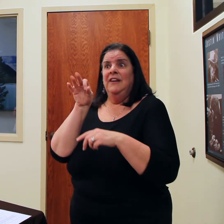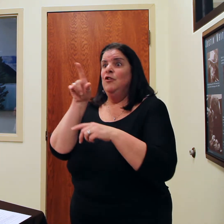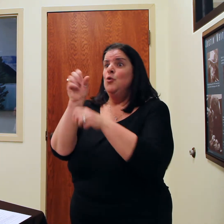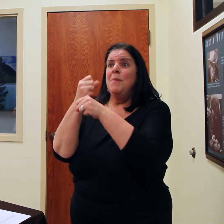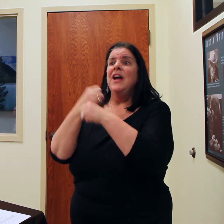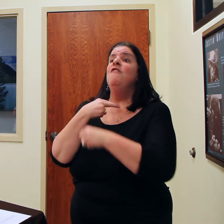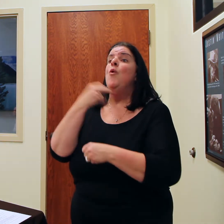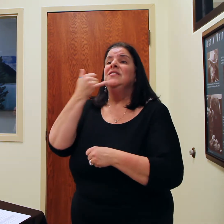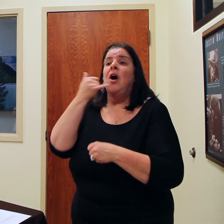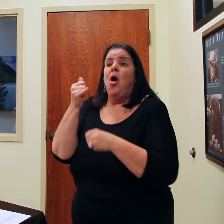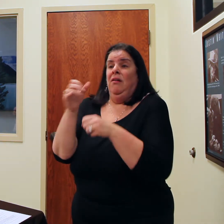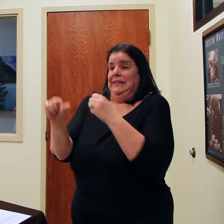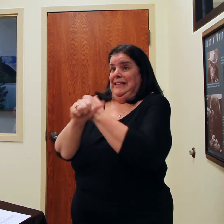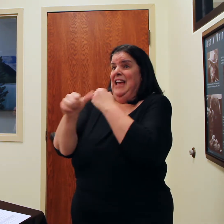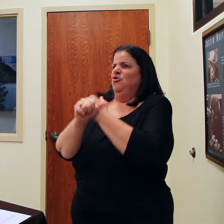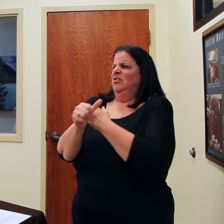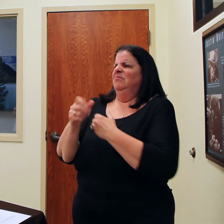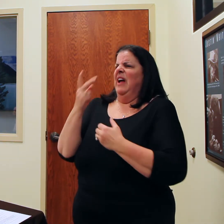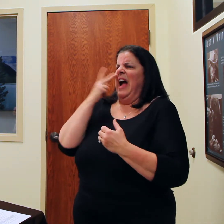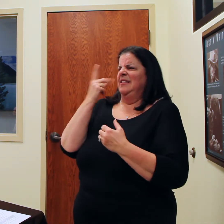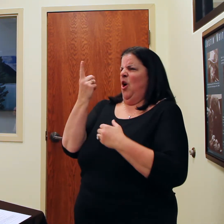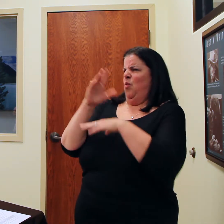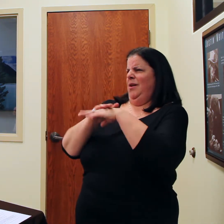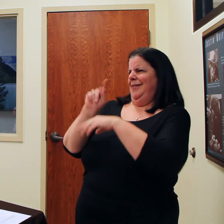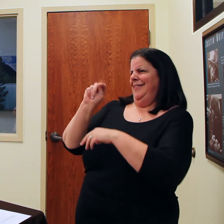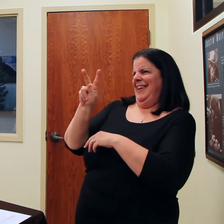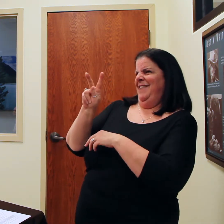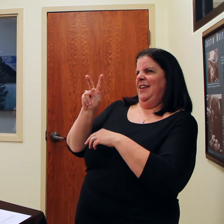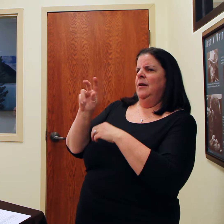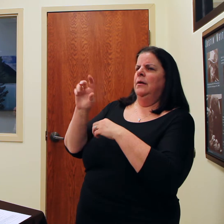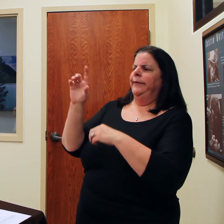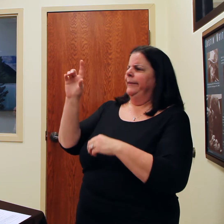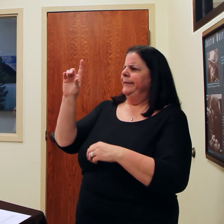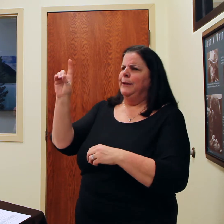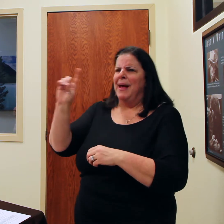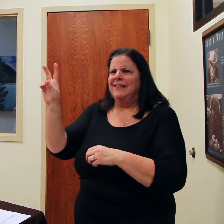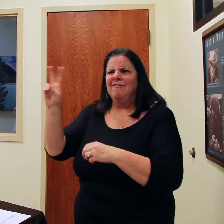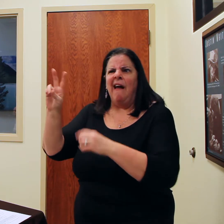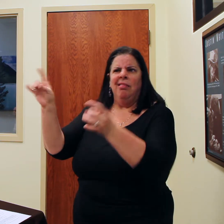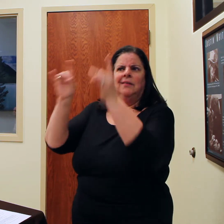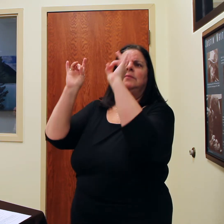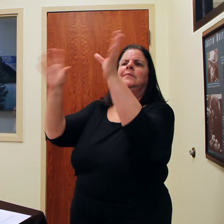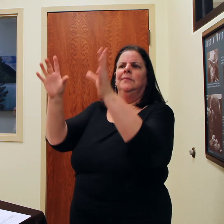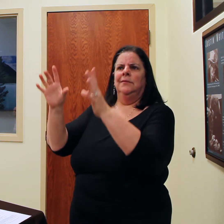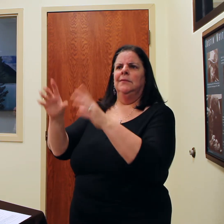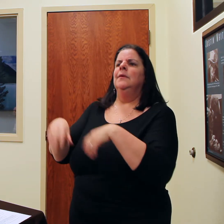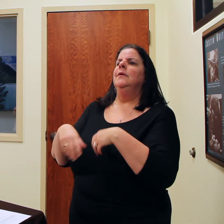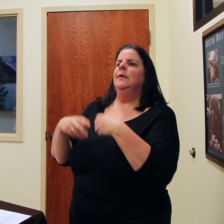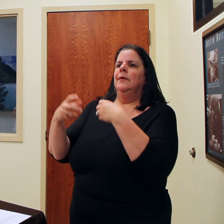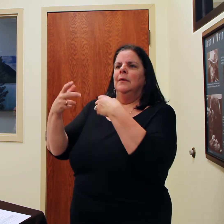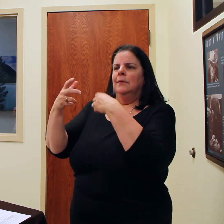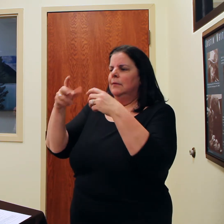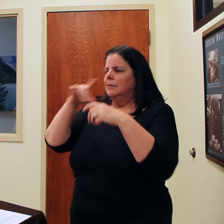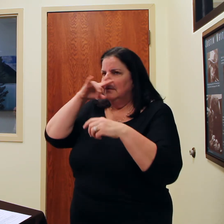again, there's been commercials, I saw them on the Super Bowl, domestic violence or kidnapping situation, a burglar in your house, those could all pose a threat,